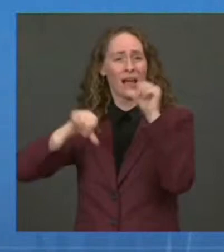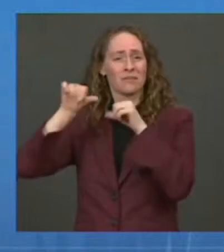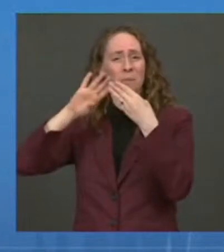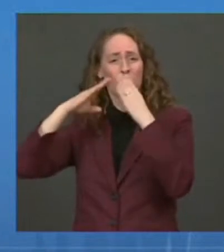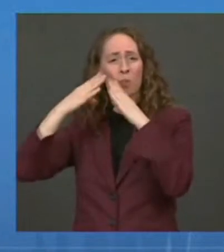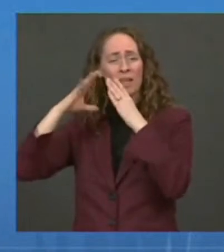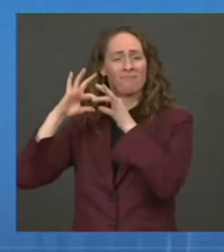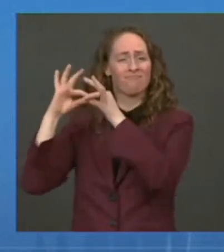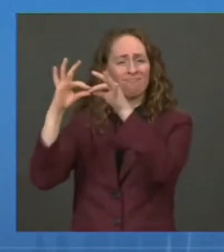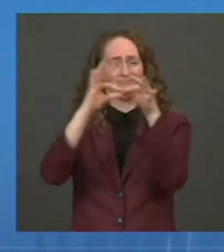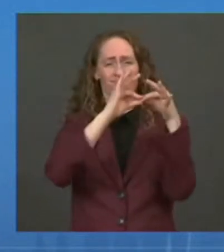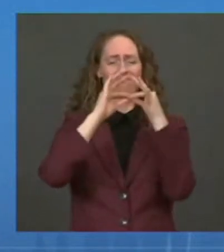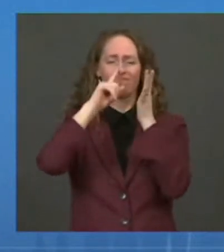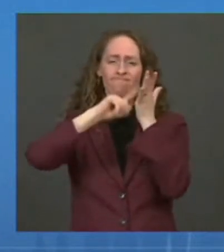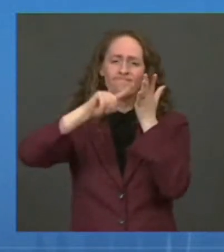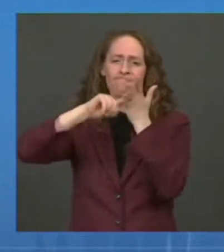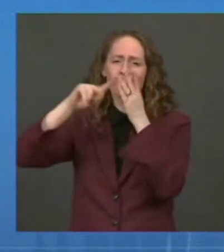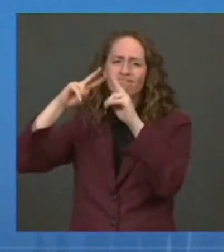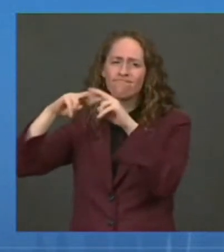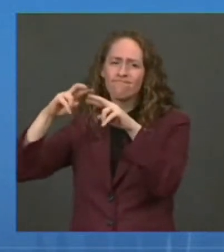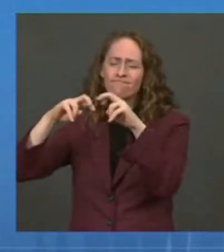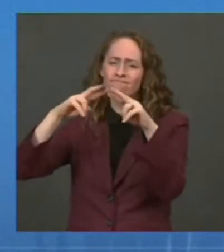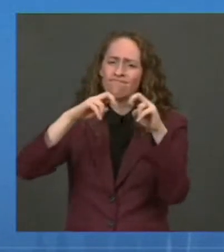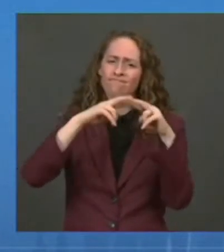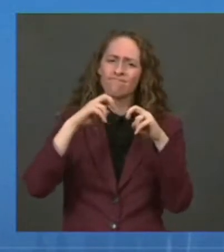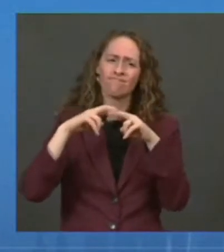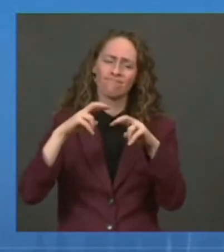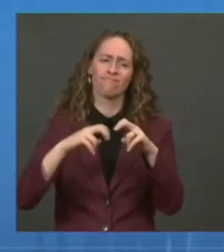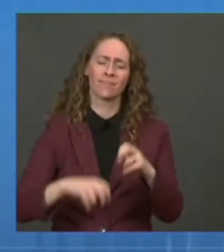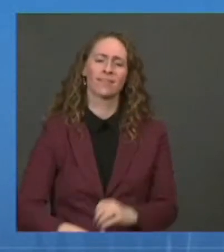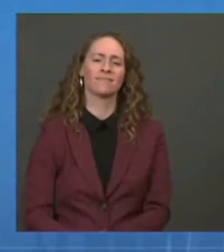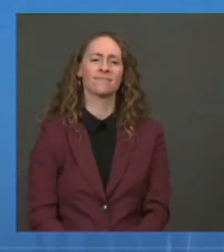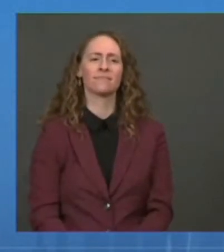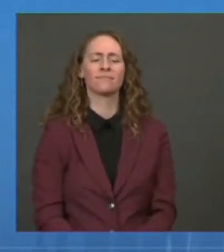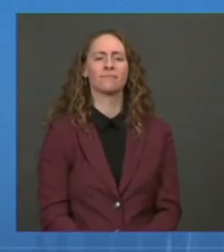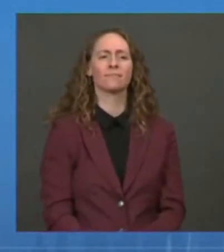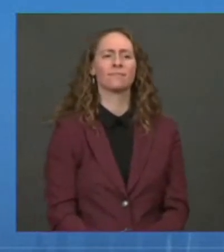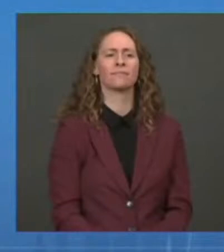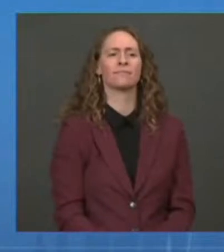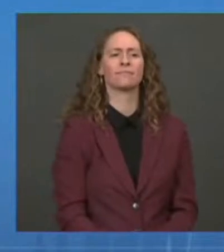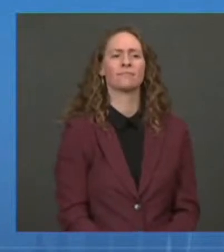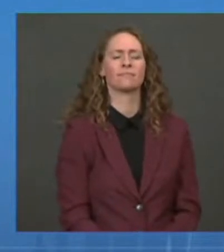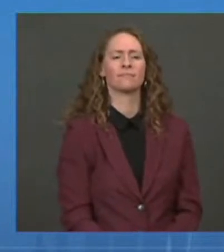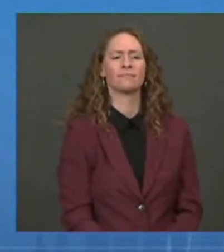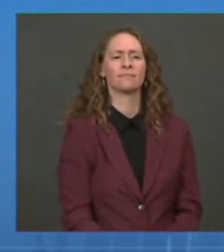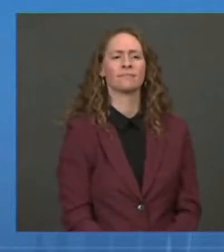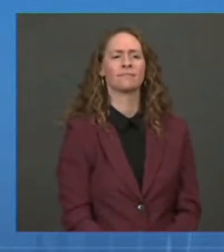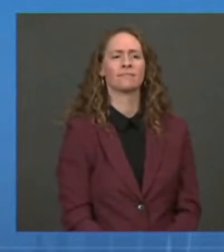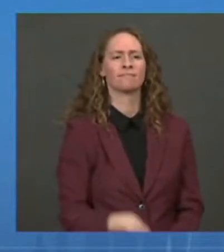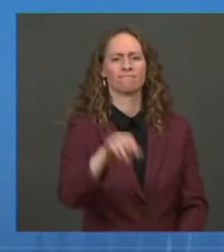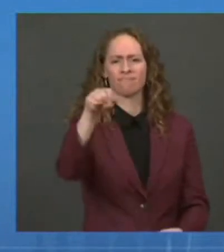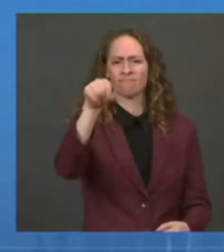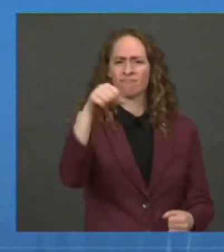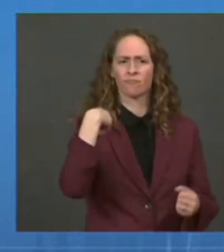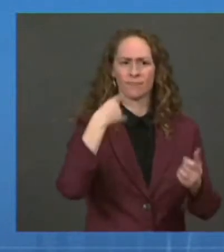MUCH AS POSSIBLE AS QUICKLY AS POSSIBLE TO LEARN MORE ABOUT THE VARIANT. WE ARE PART OF THAT GLOBAL